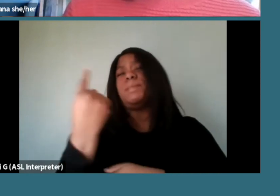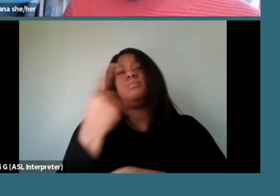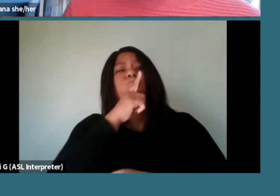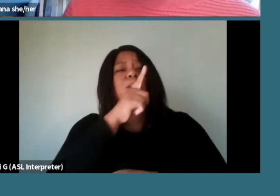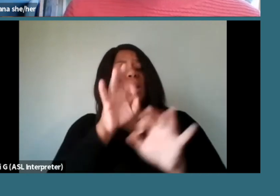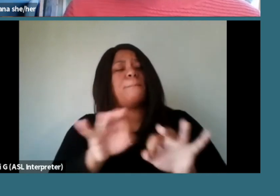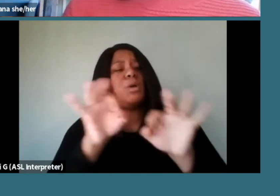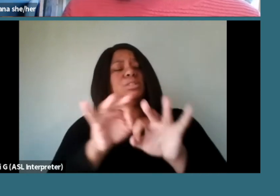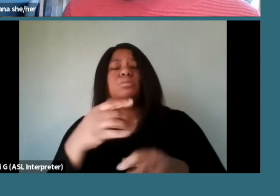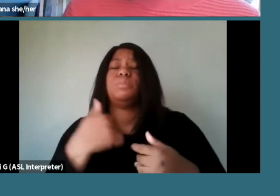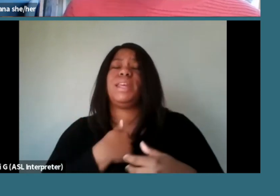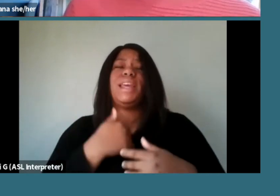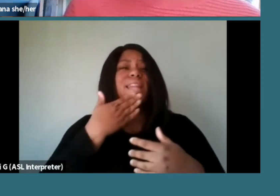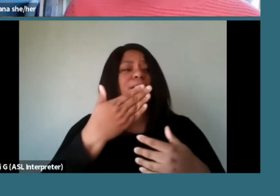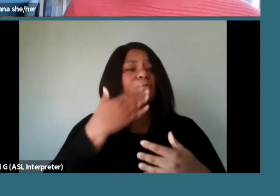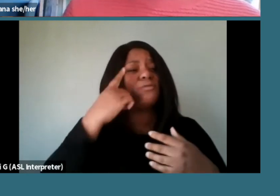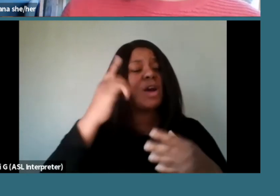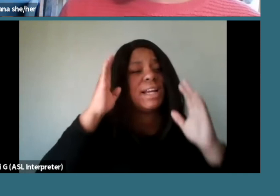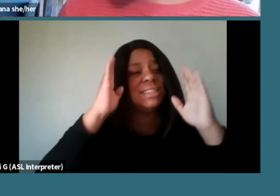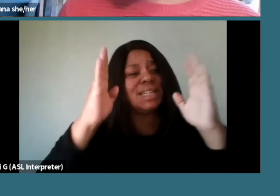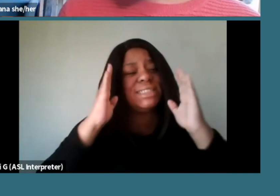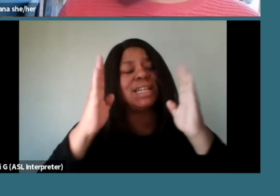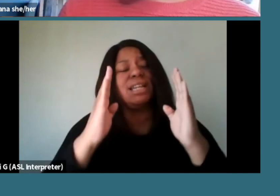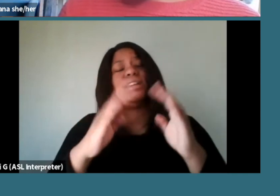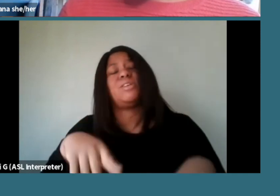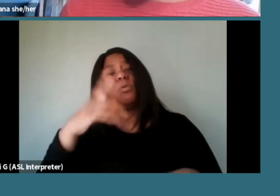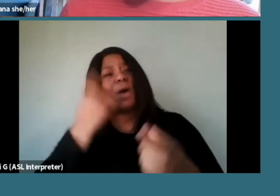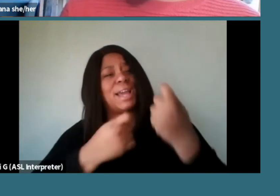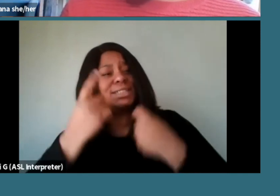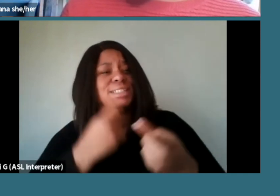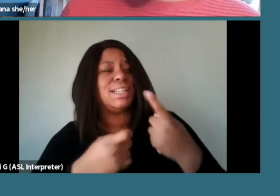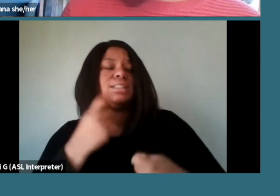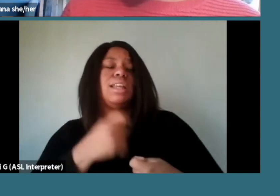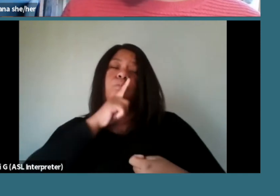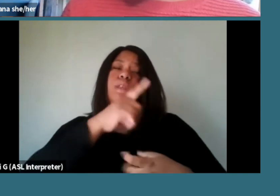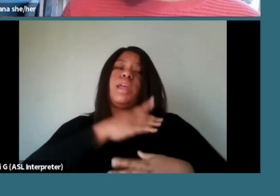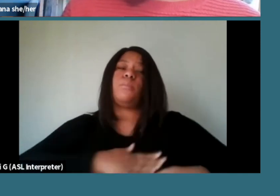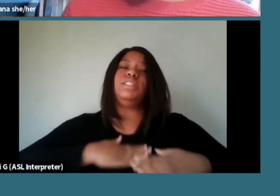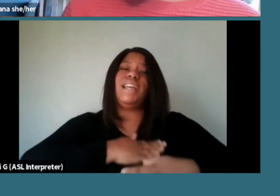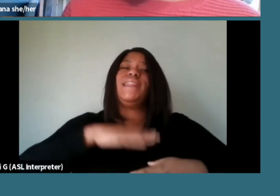attention and your questions and I really do appreciate this organization.